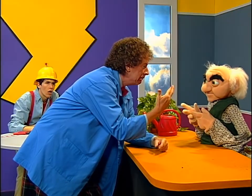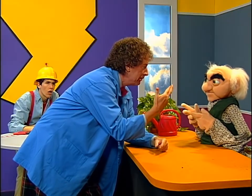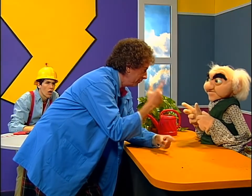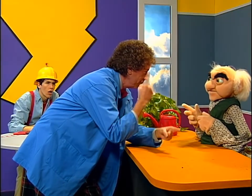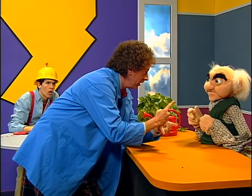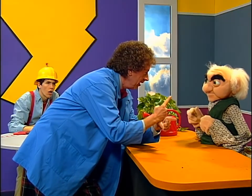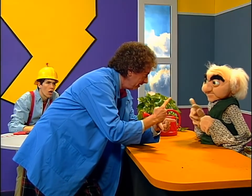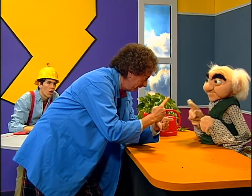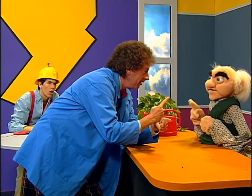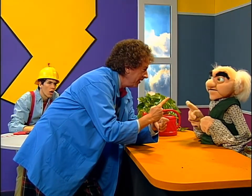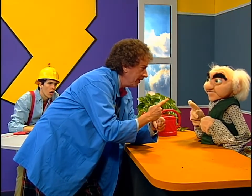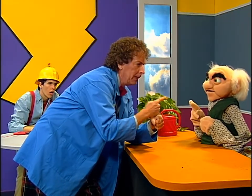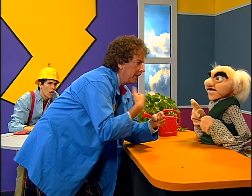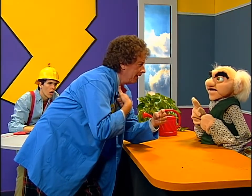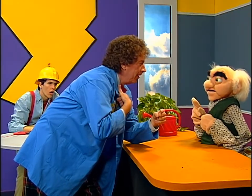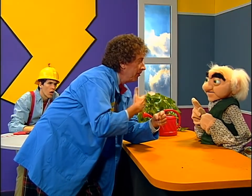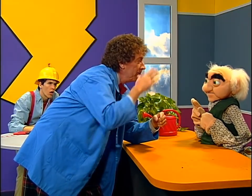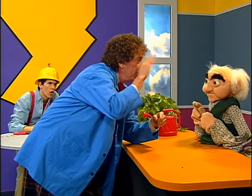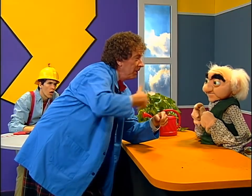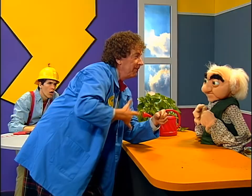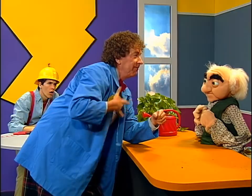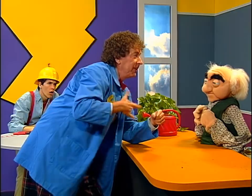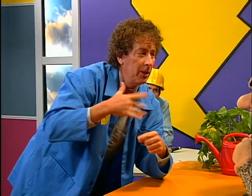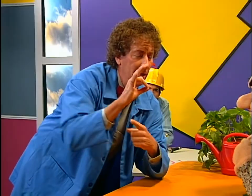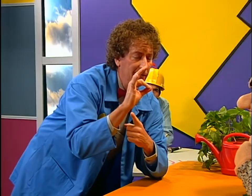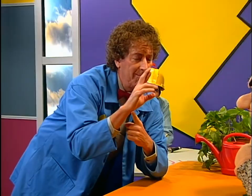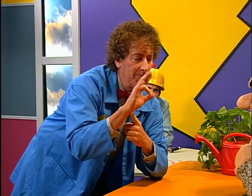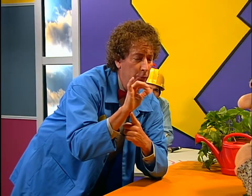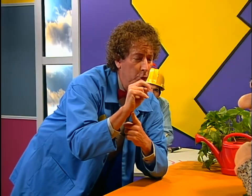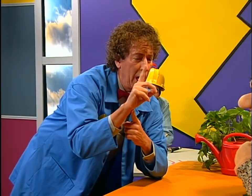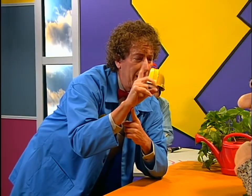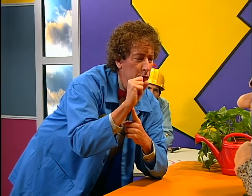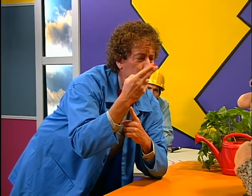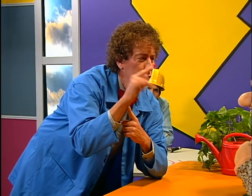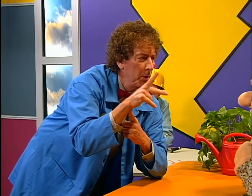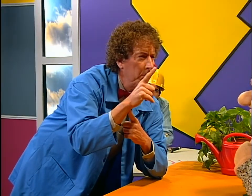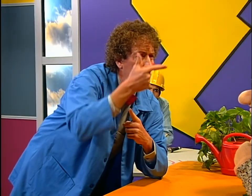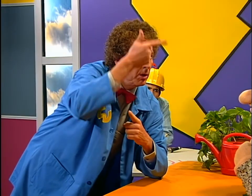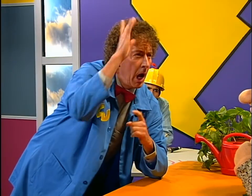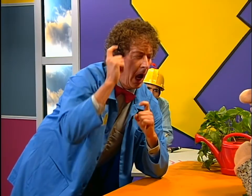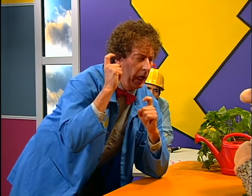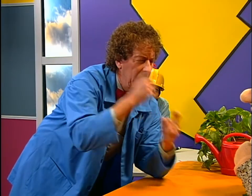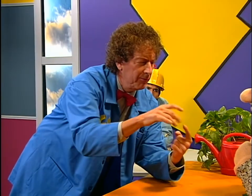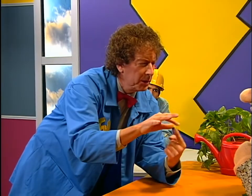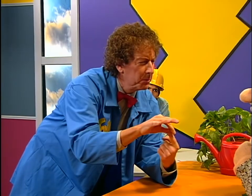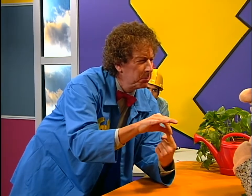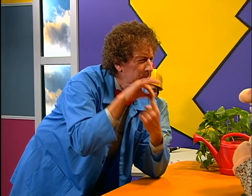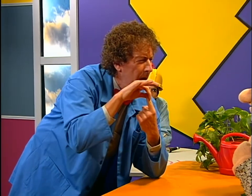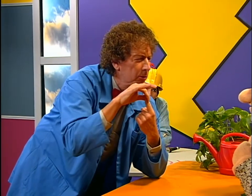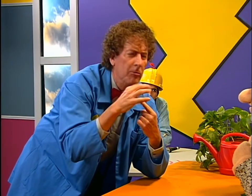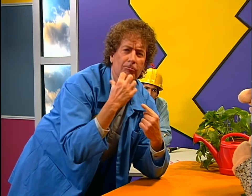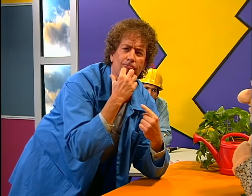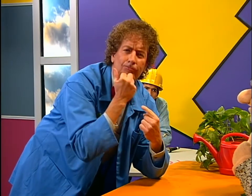OH, COME ON, COME ON, I NEED YOU TO FIX IT FOR ME. (PAULA) COME ON, COME ON, COME ON. NO, NO, NO, NOT ME. I'M NOT GOOD AT THAT. I CAN'T.